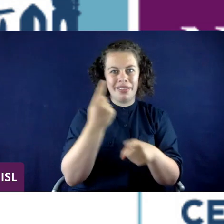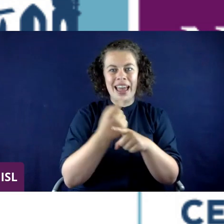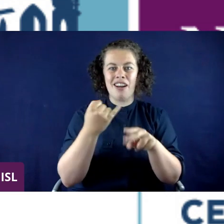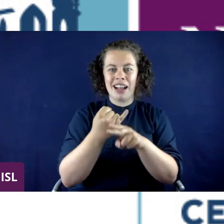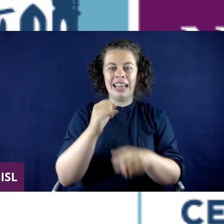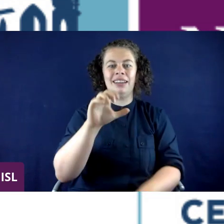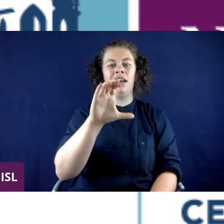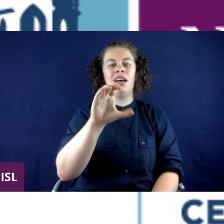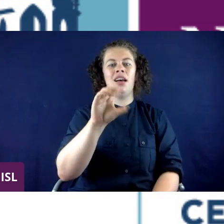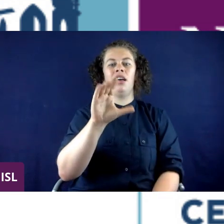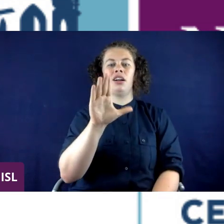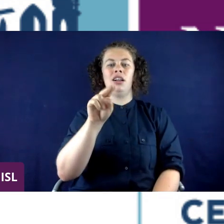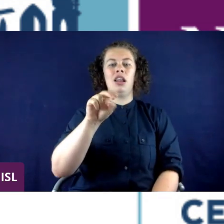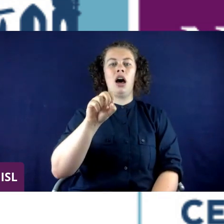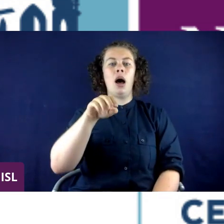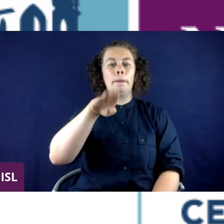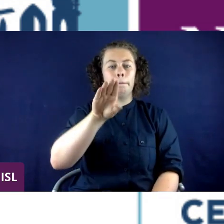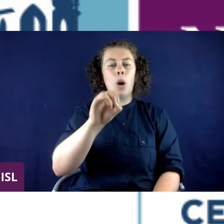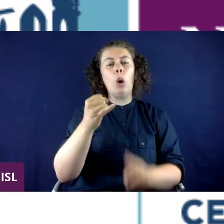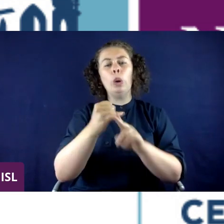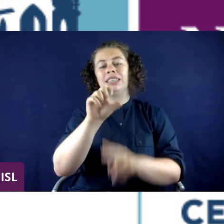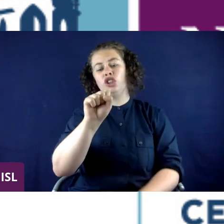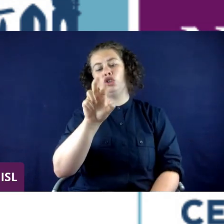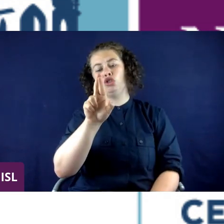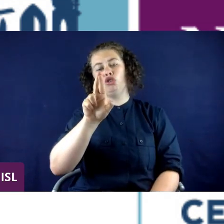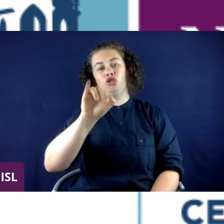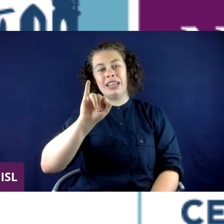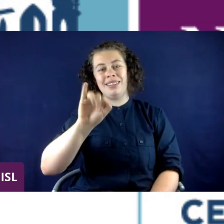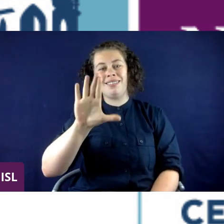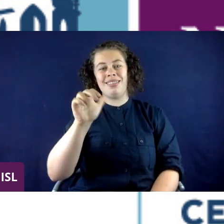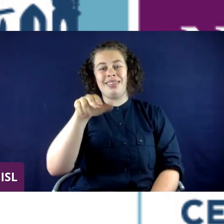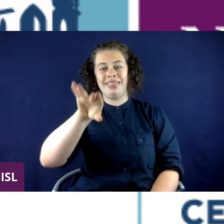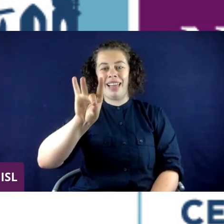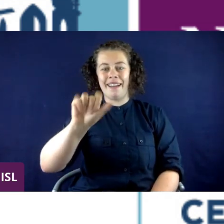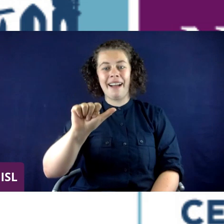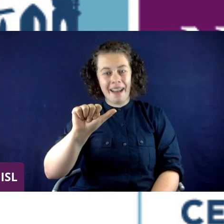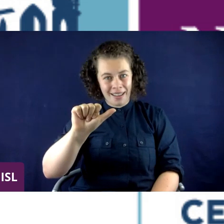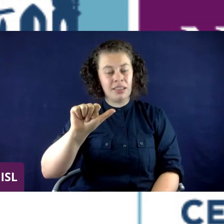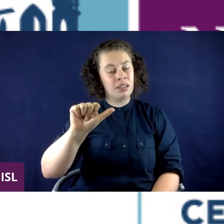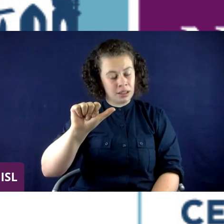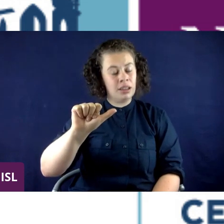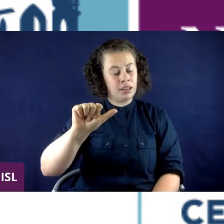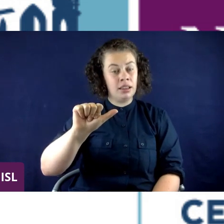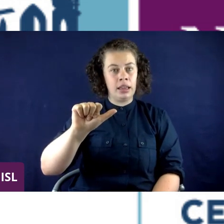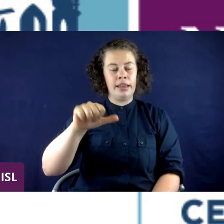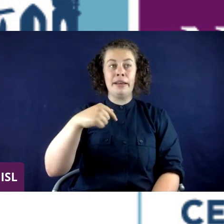for the city to think about access, it was extremely important and I often joke and say I am obese,